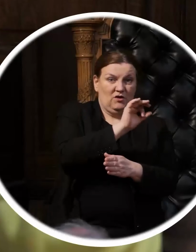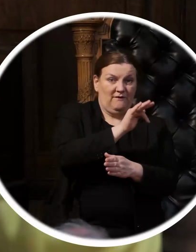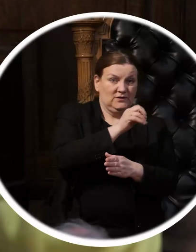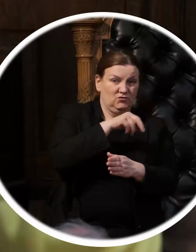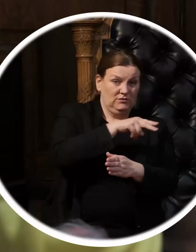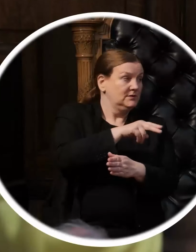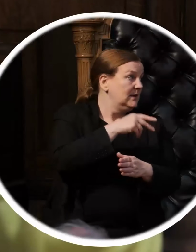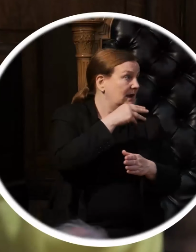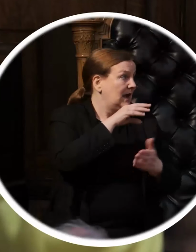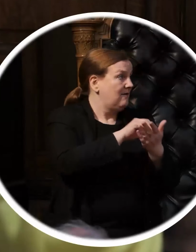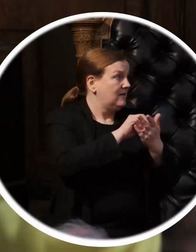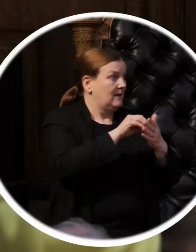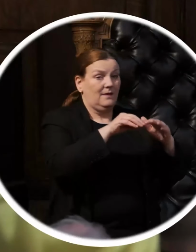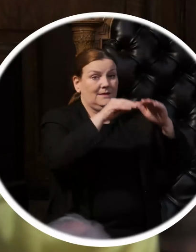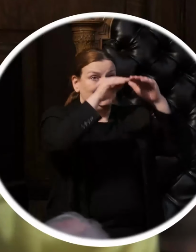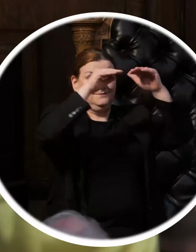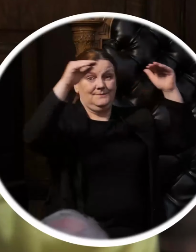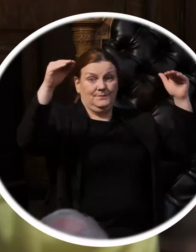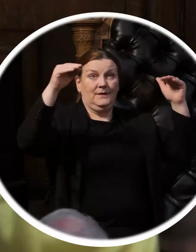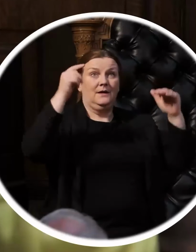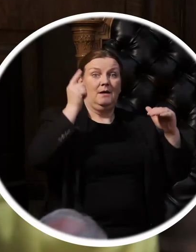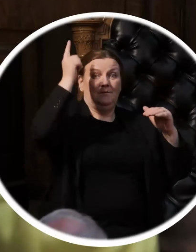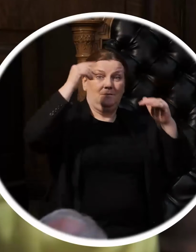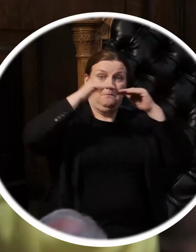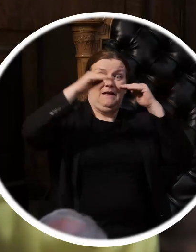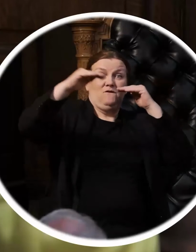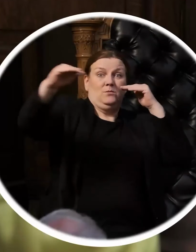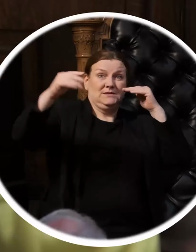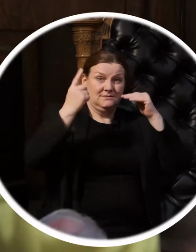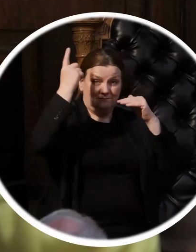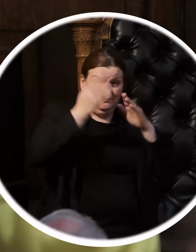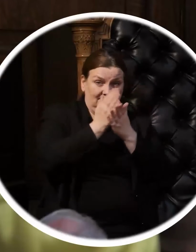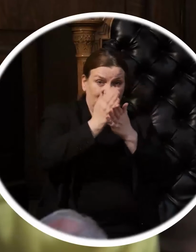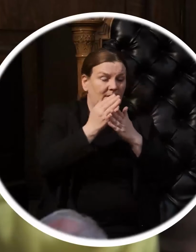This is the concourse above and platforms above all being supported by these